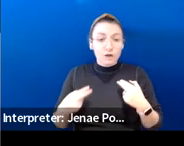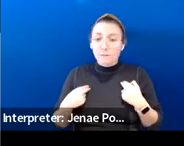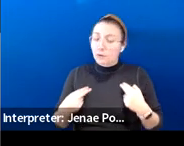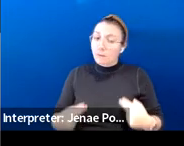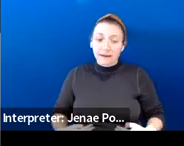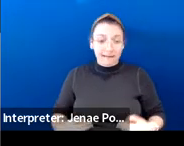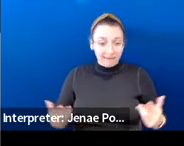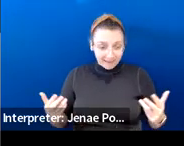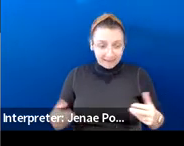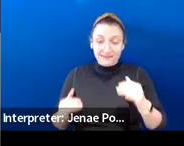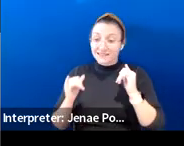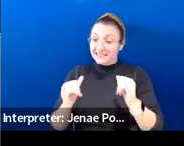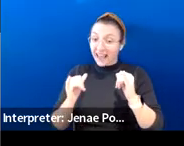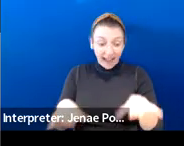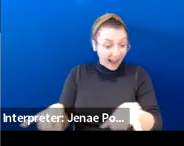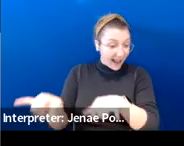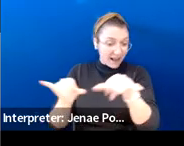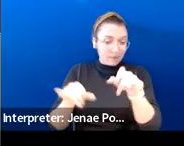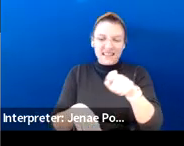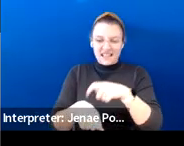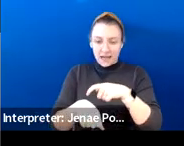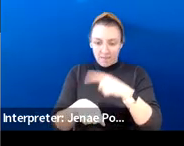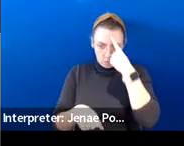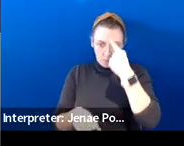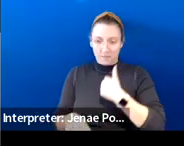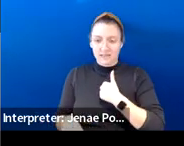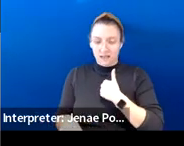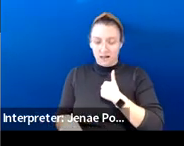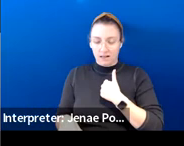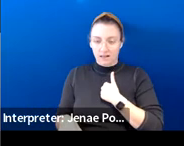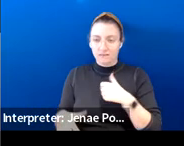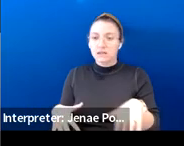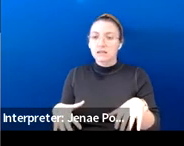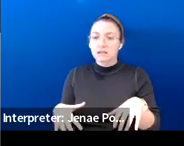And just like every human being, we need some time for ourselves just to, you know, take that time to reboot